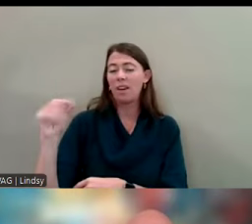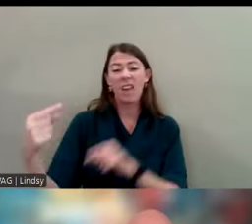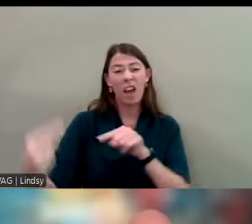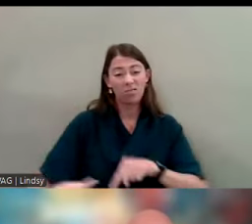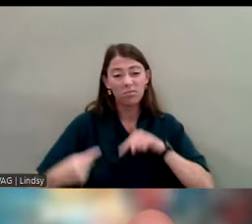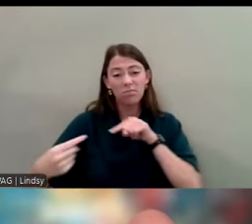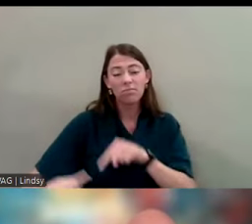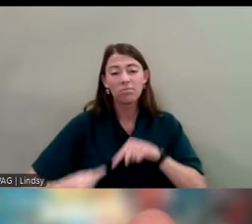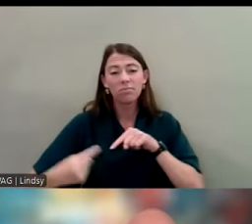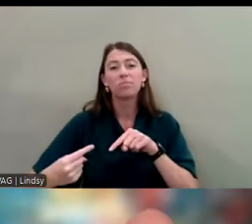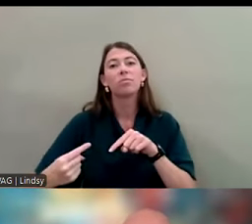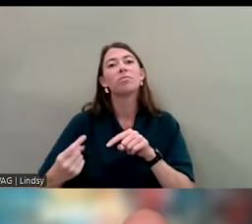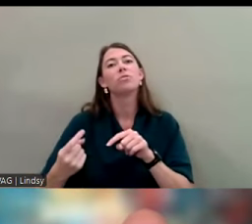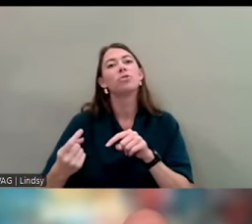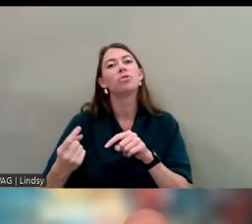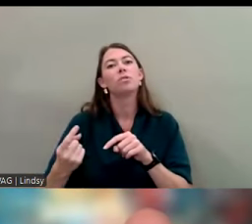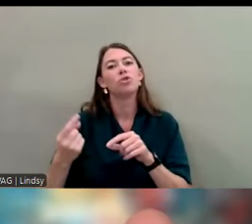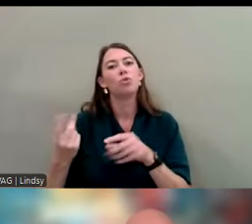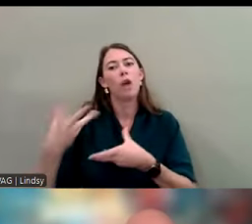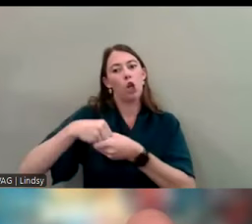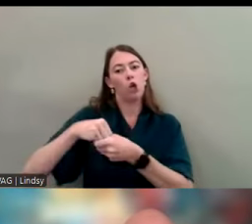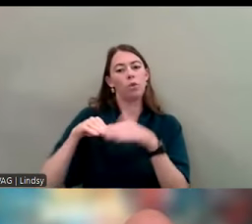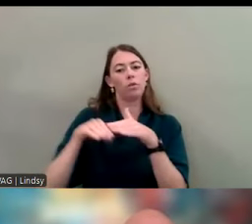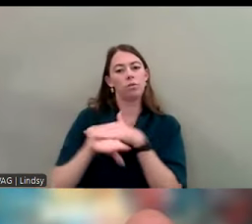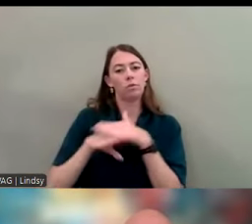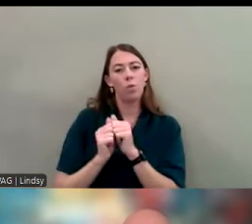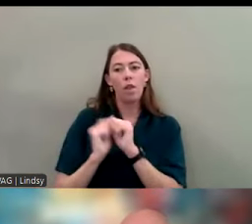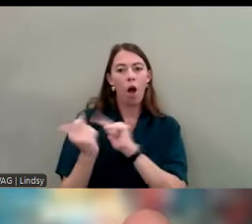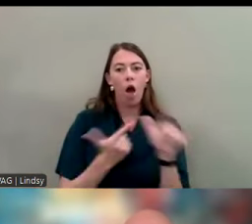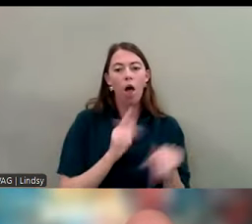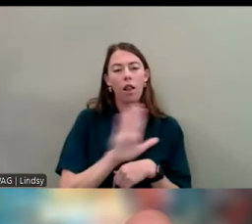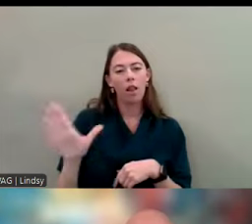into all of their different departments, all of their different processes. They are set up